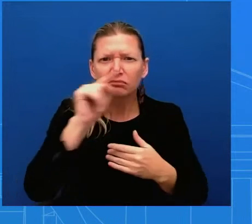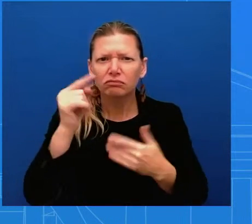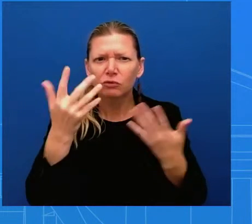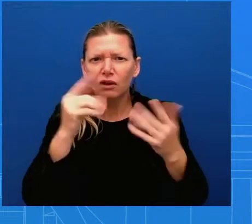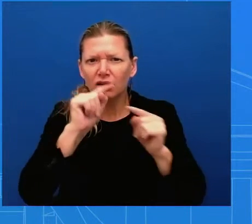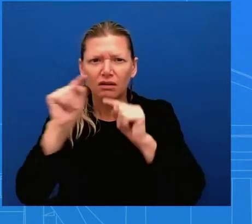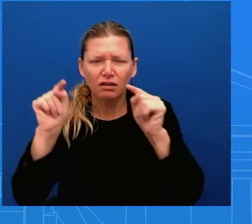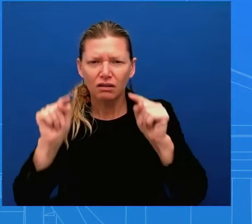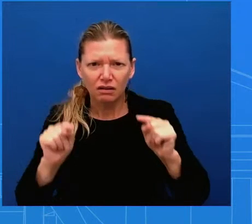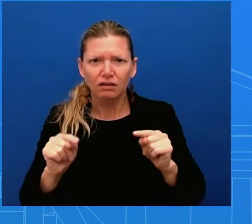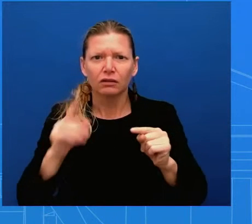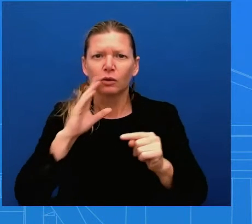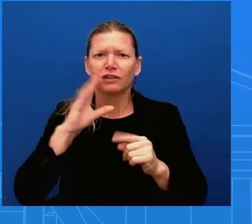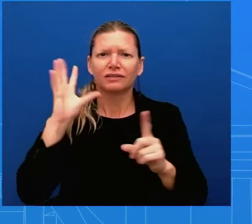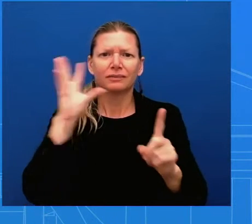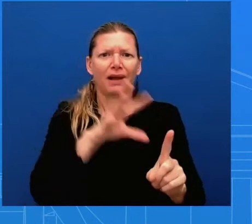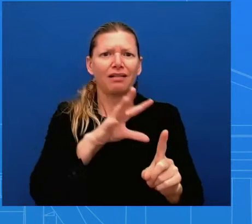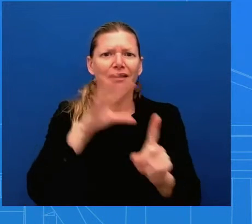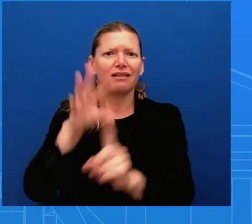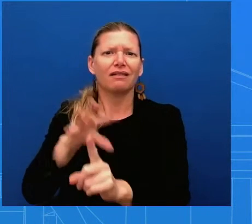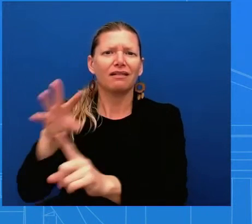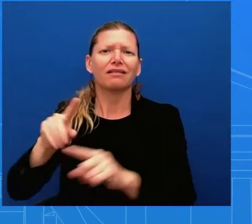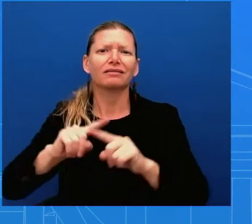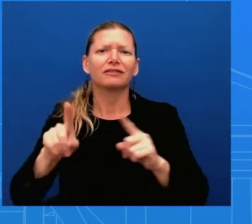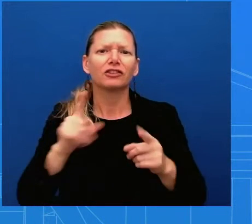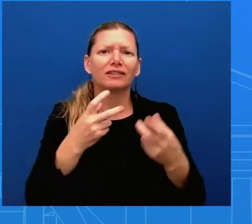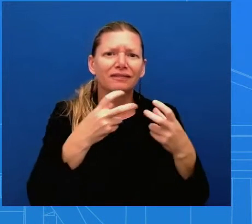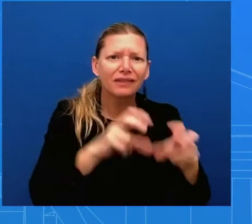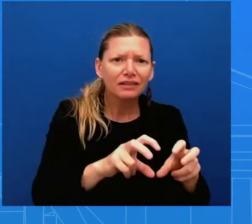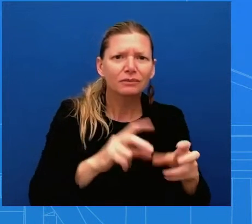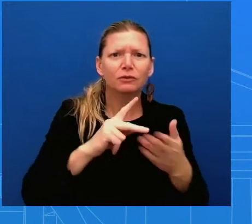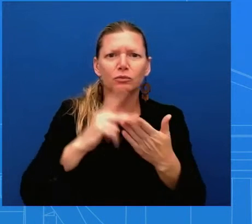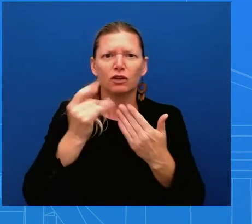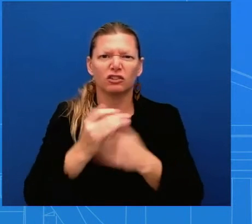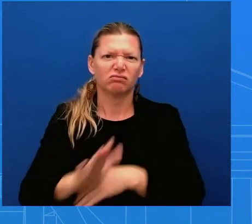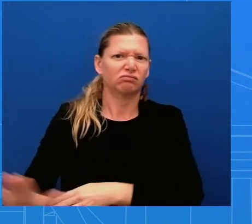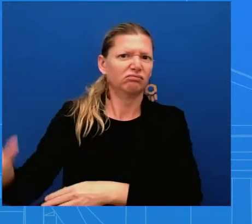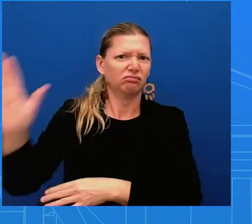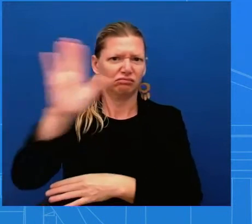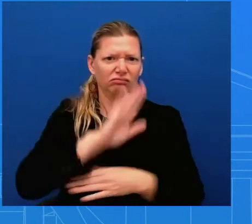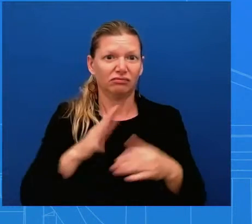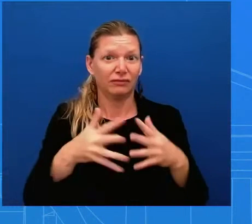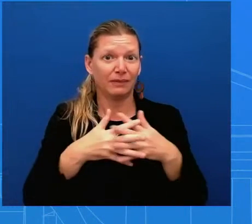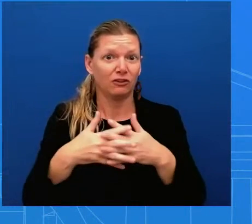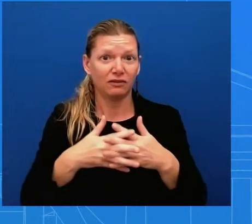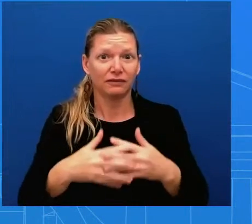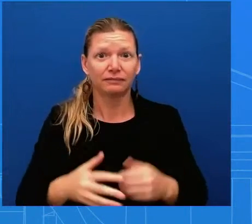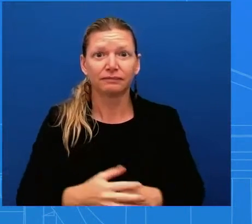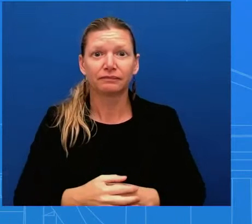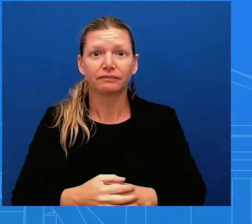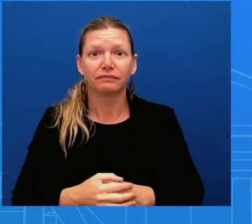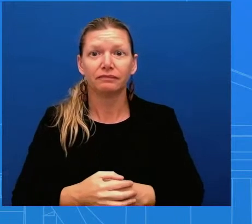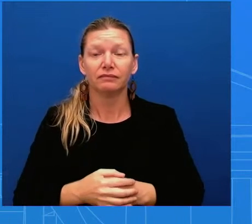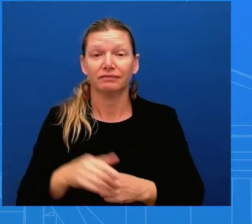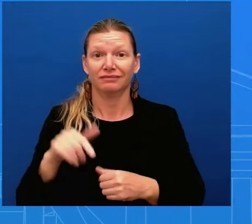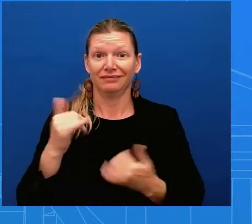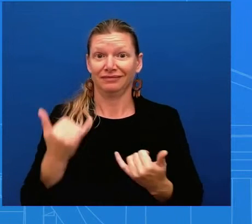[in] America agenda. This Infra- -- Infrastructure Week, we are also calling out Congress -- Repub- --